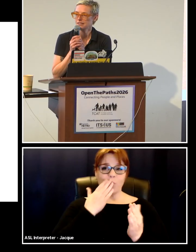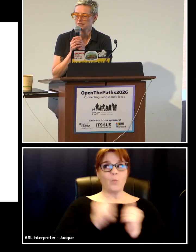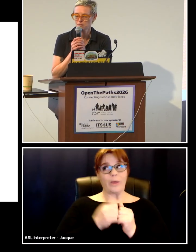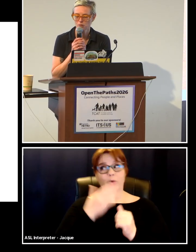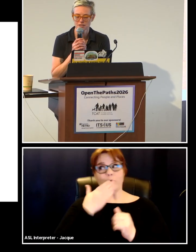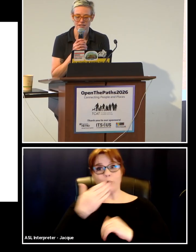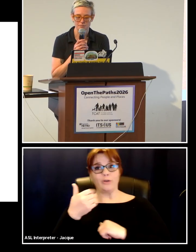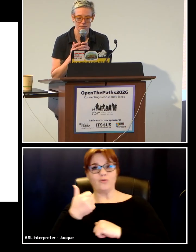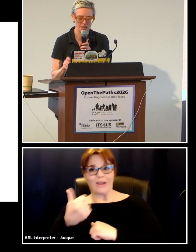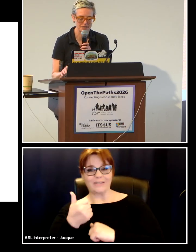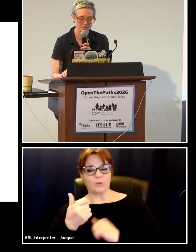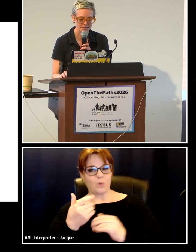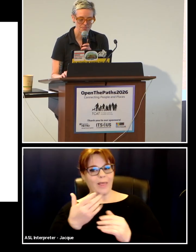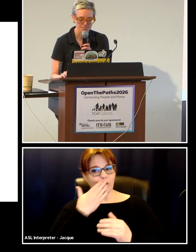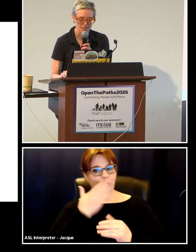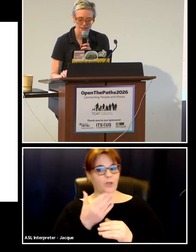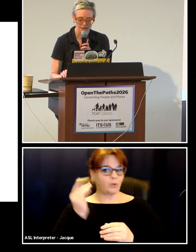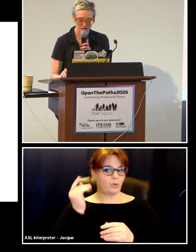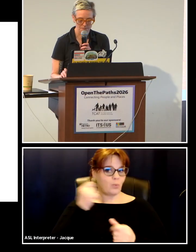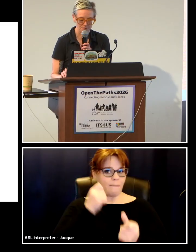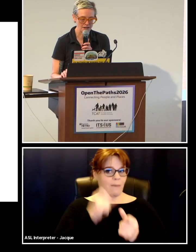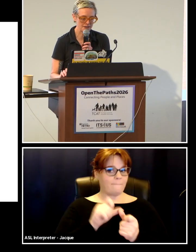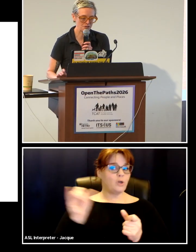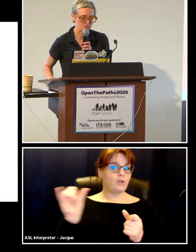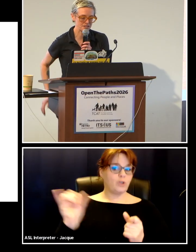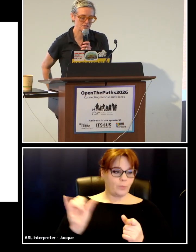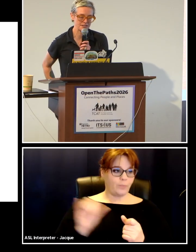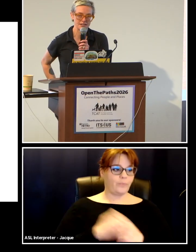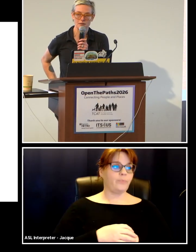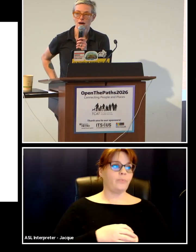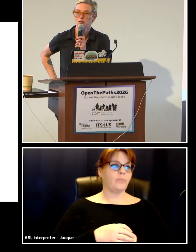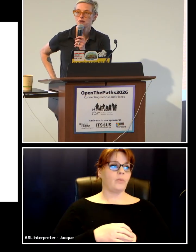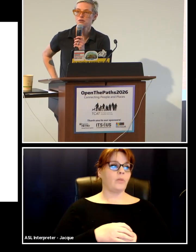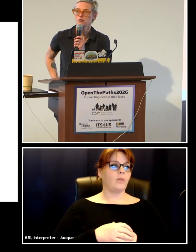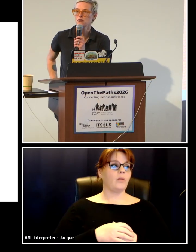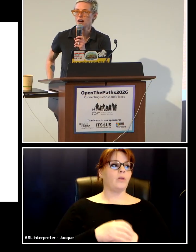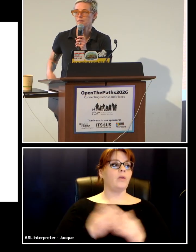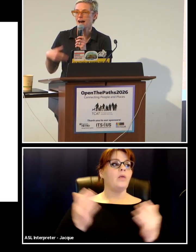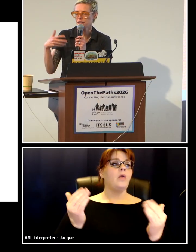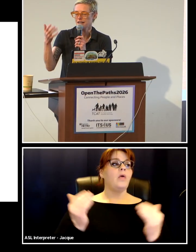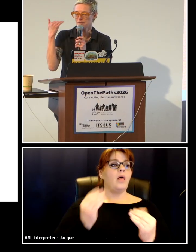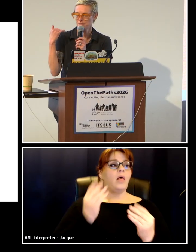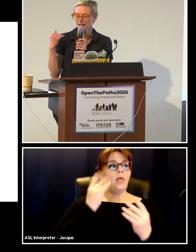that's important to keep in mind. Um another piece just thinking about who um how that impacts